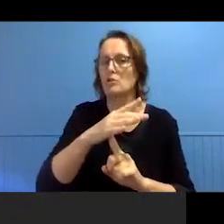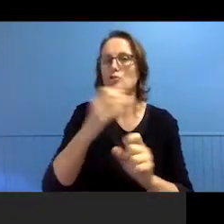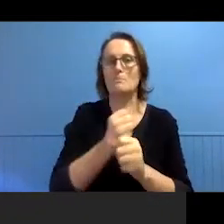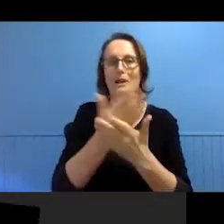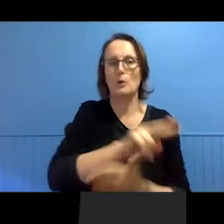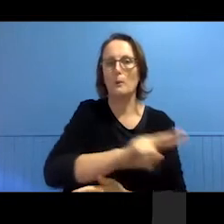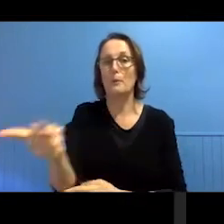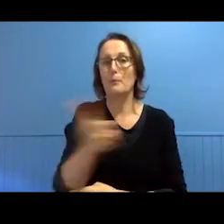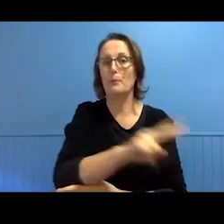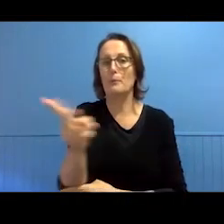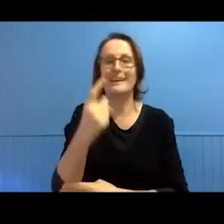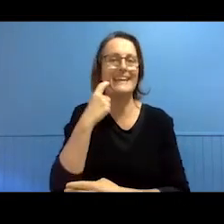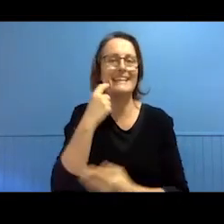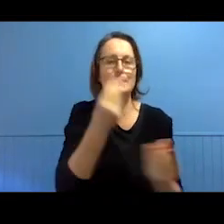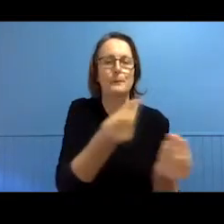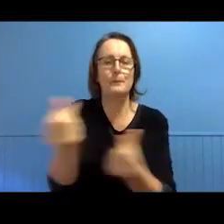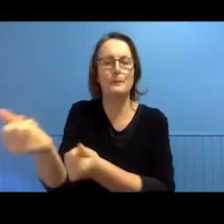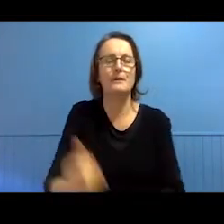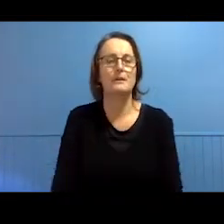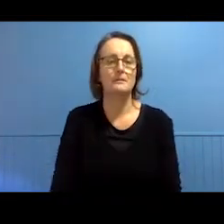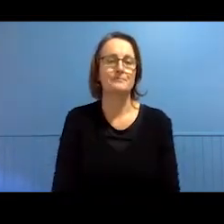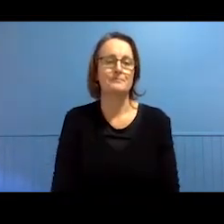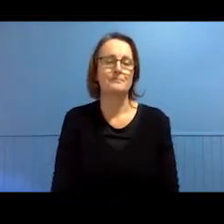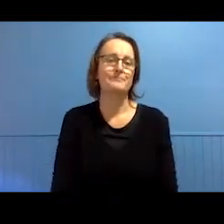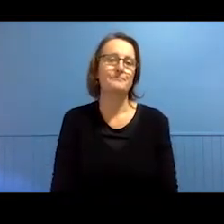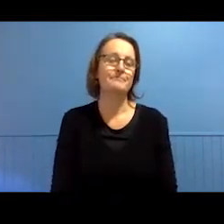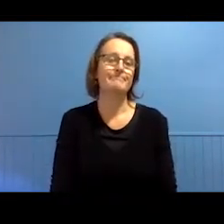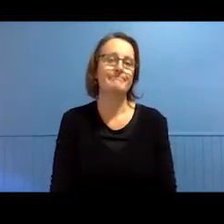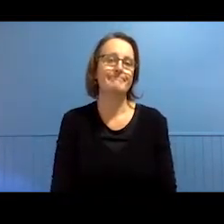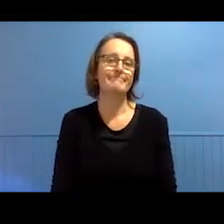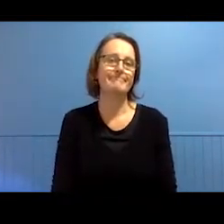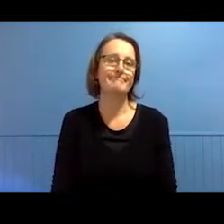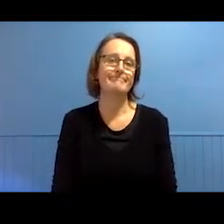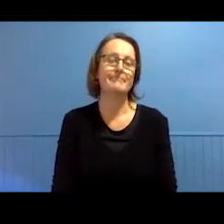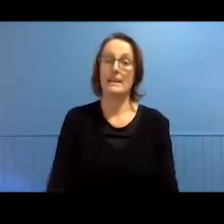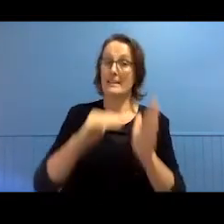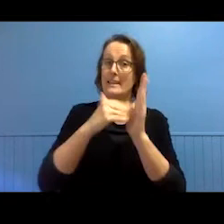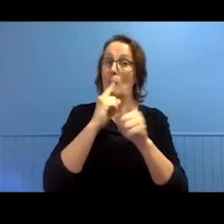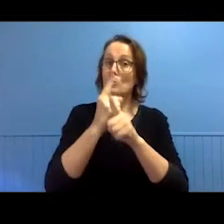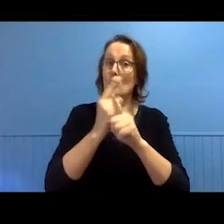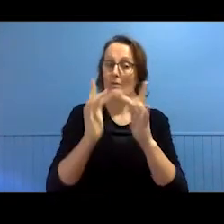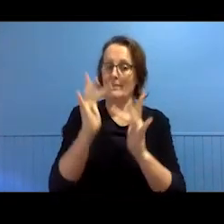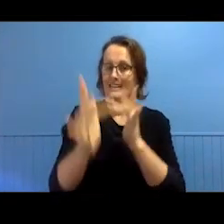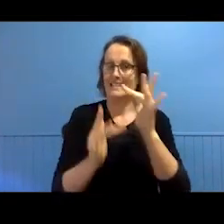you a little bit of an insight into that. But we're going to talk a little bit about internet speed and the reason for this is because this